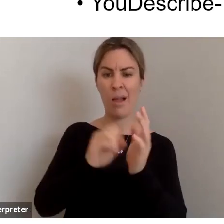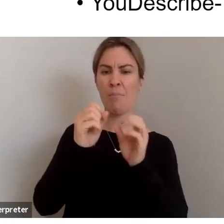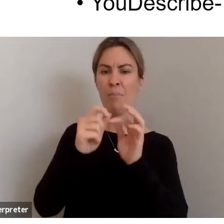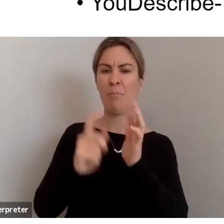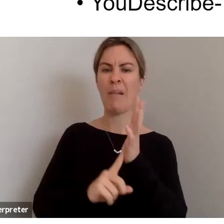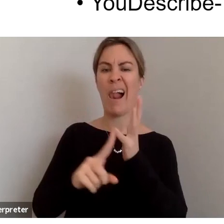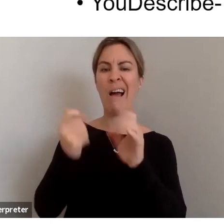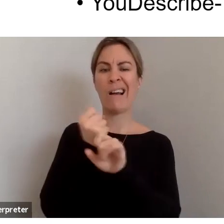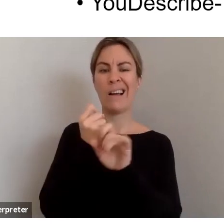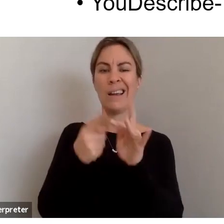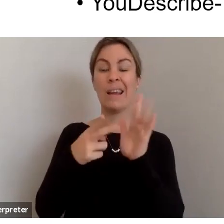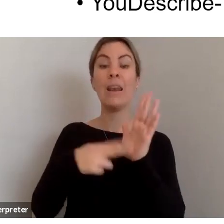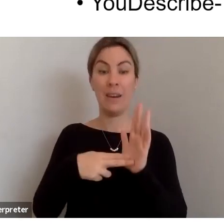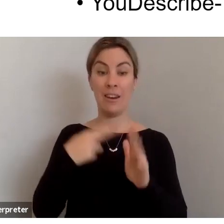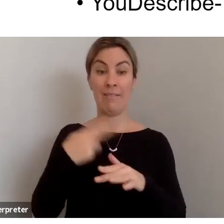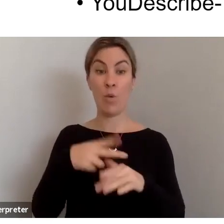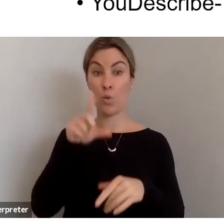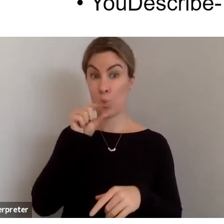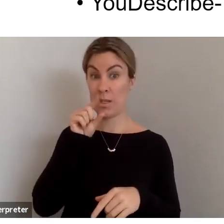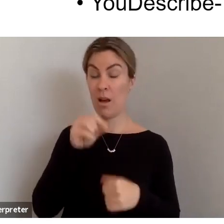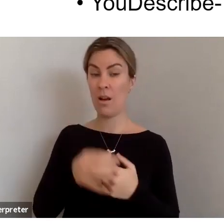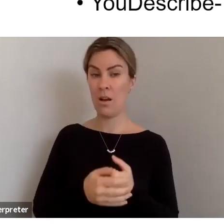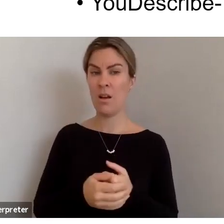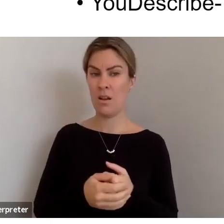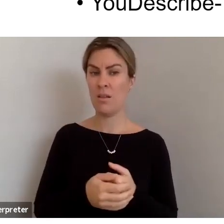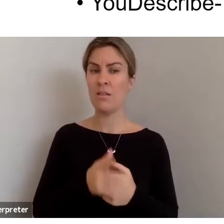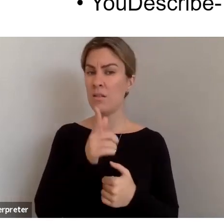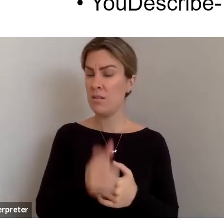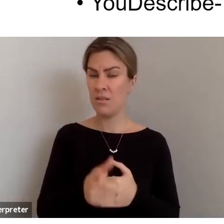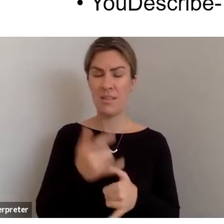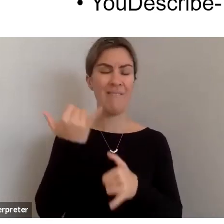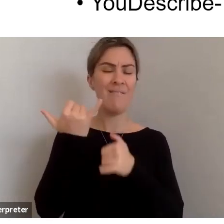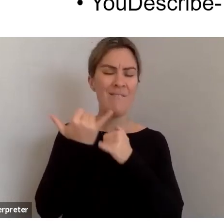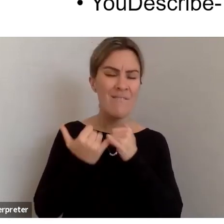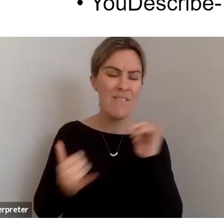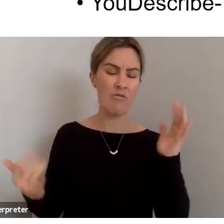and assistive technology.